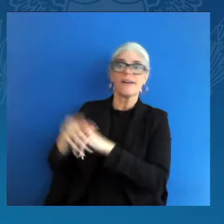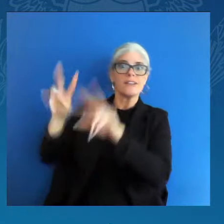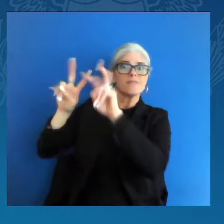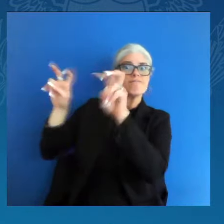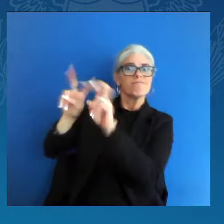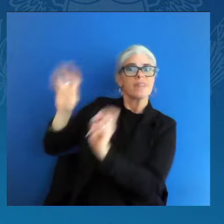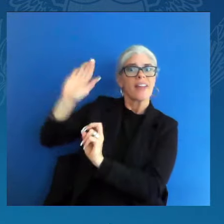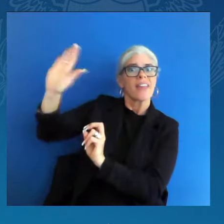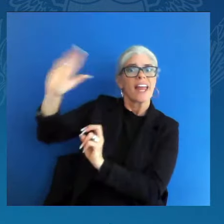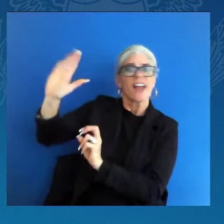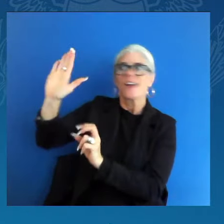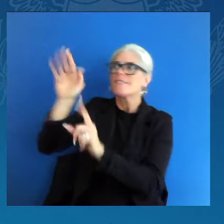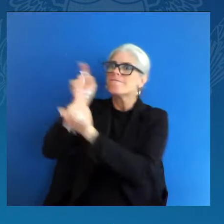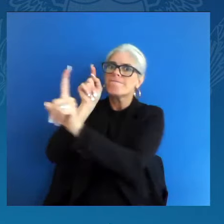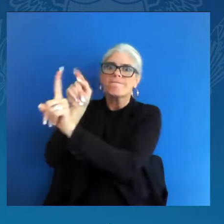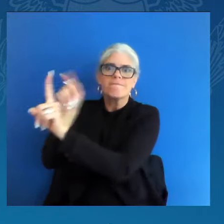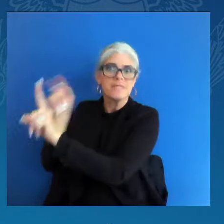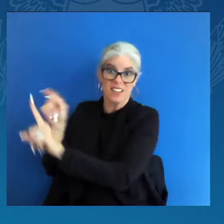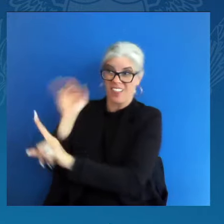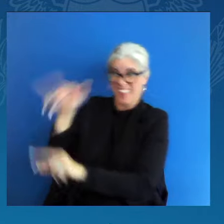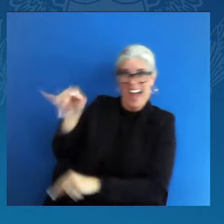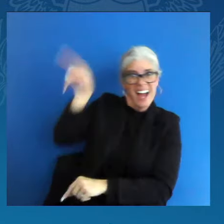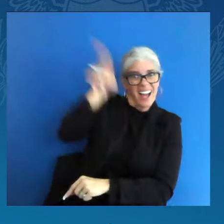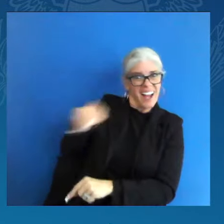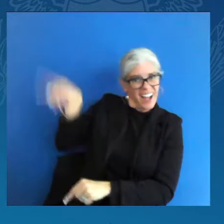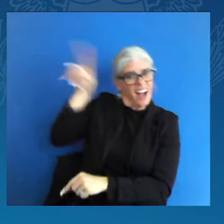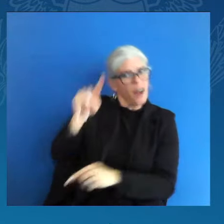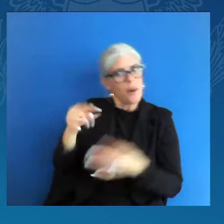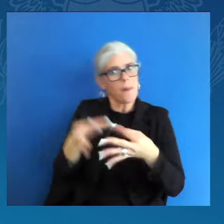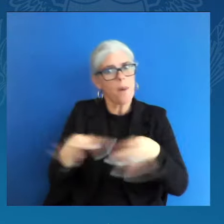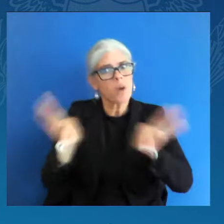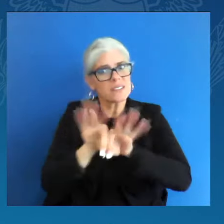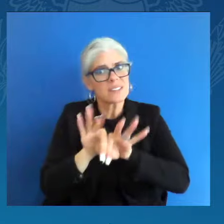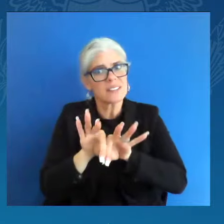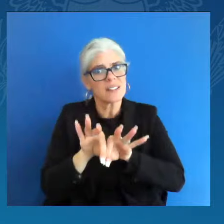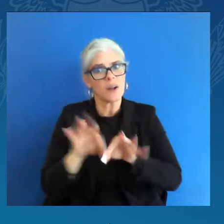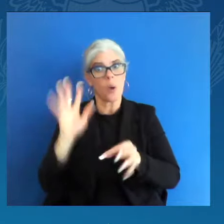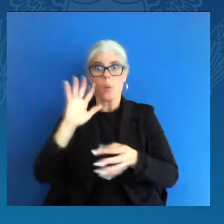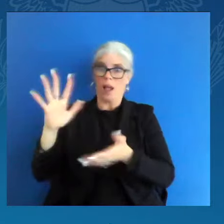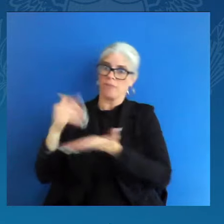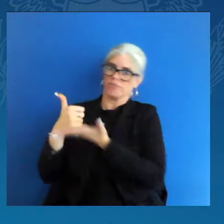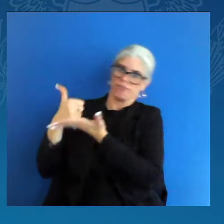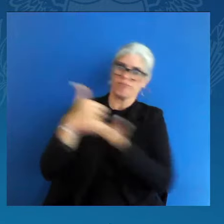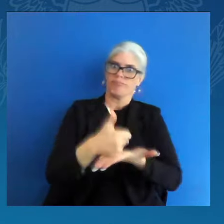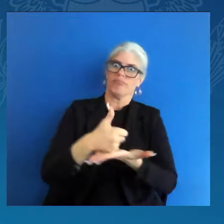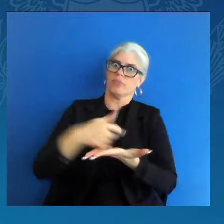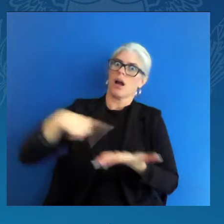will prove increasingly valuable as government and private sector actors expand into Cislunar space.